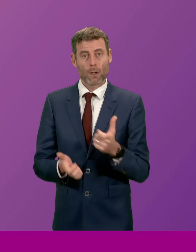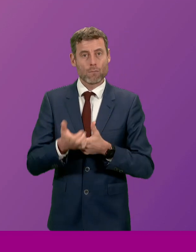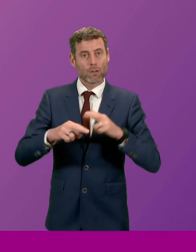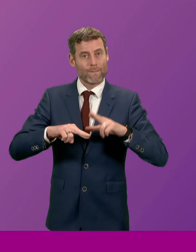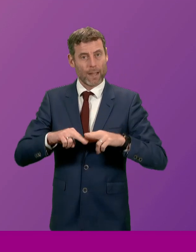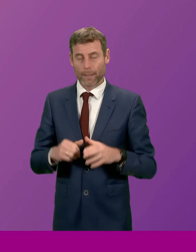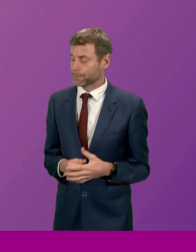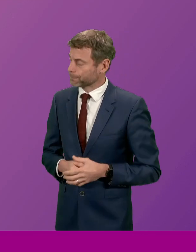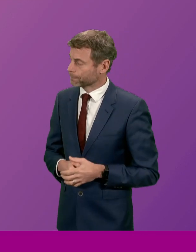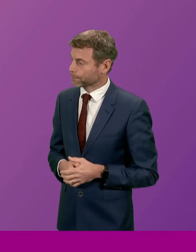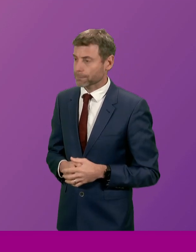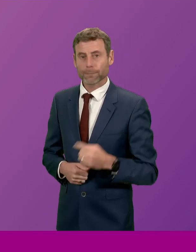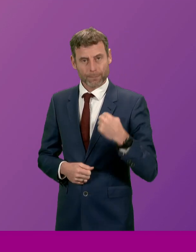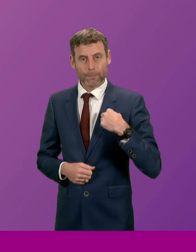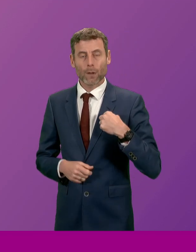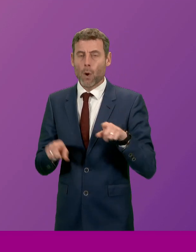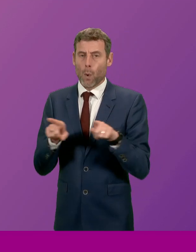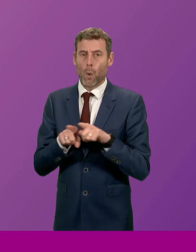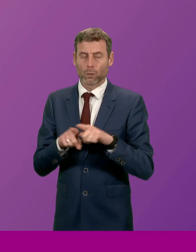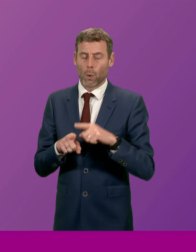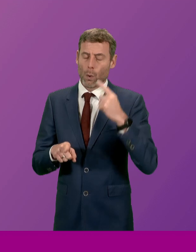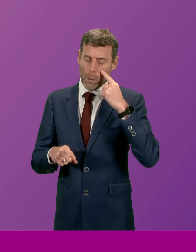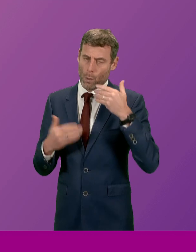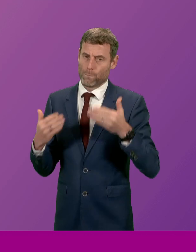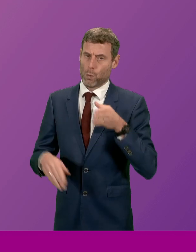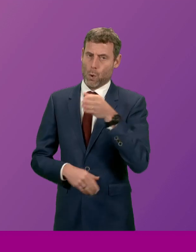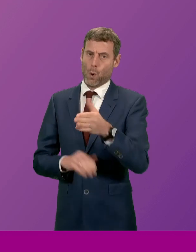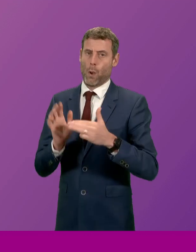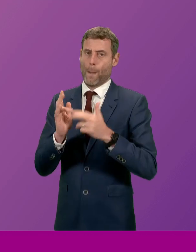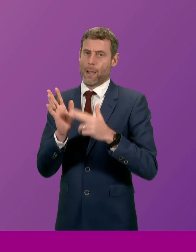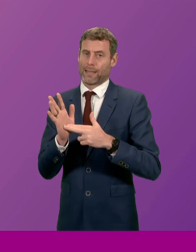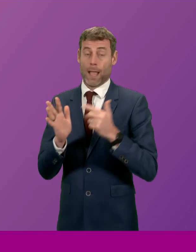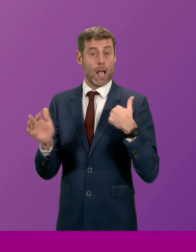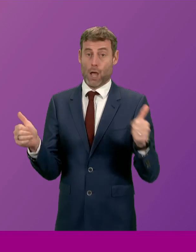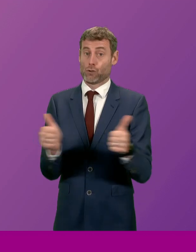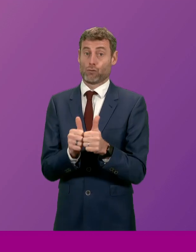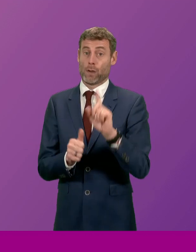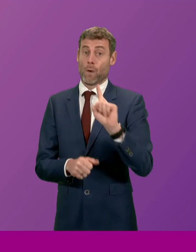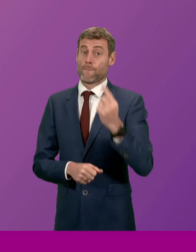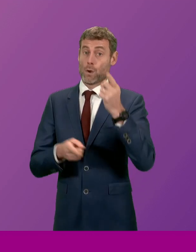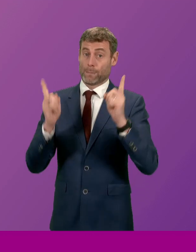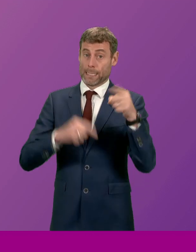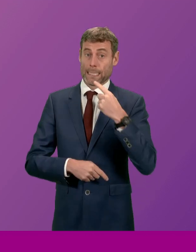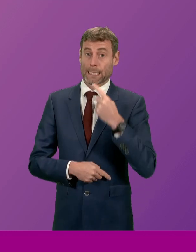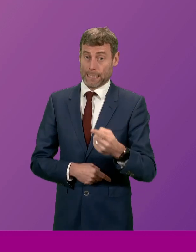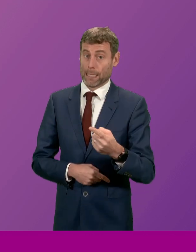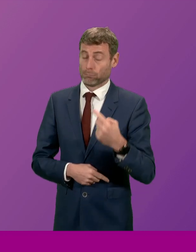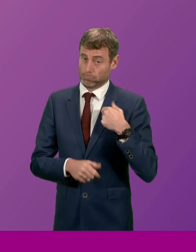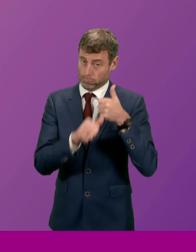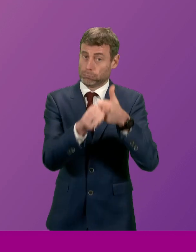I, too, look forward to attending the memorial service on Monday, and I whole-heartedly agree with the First Minister’s comments in that regard.